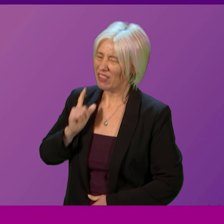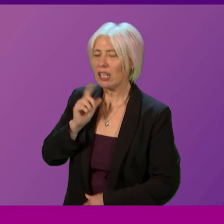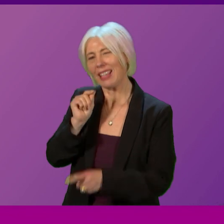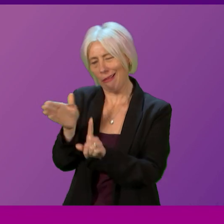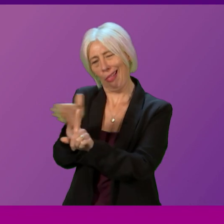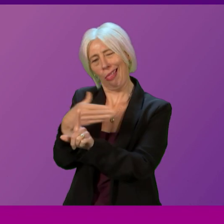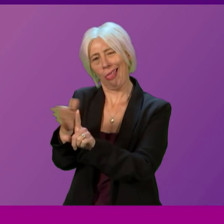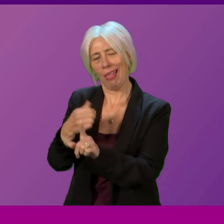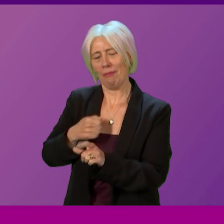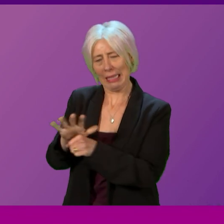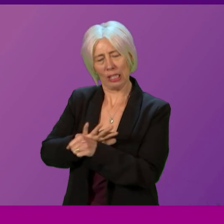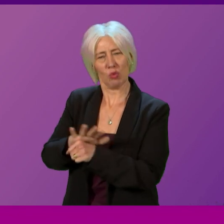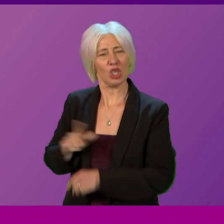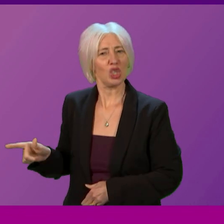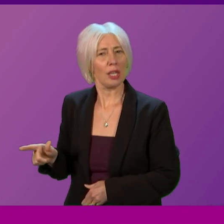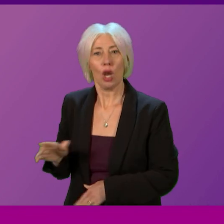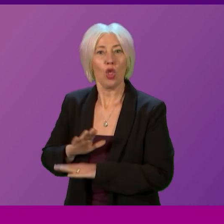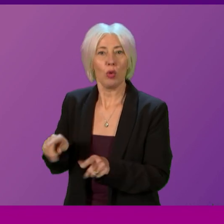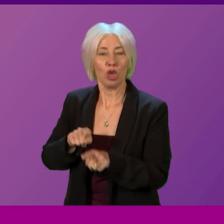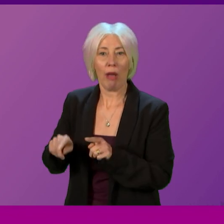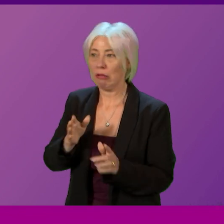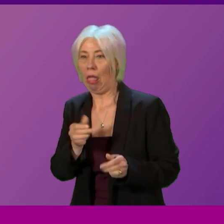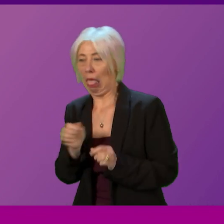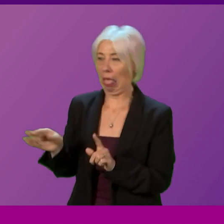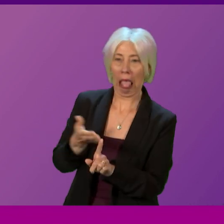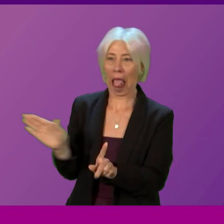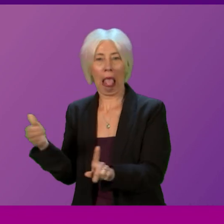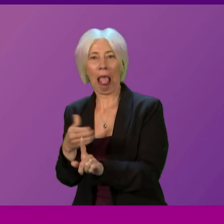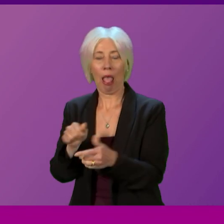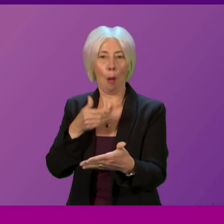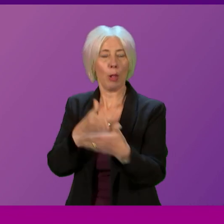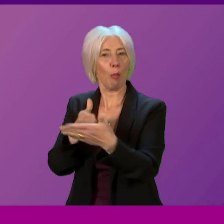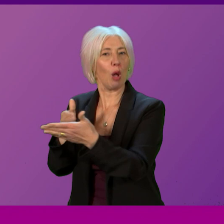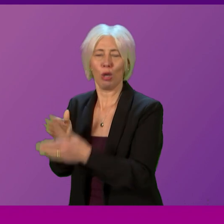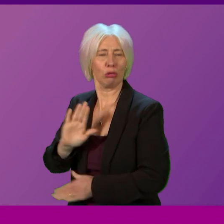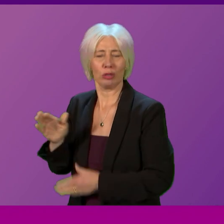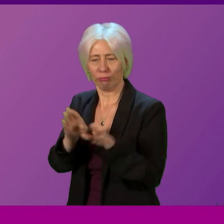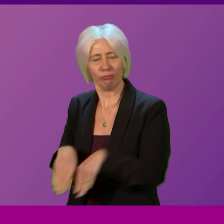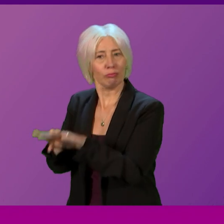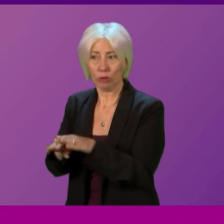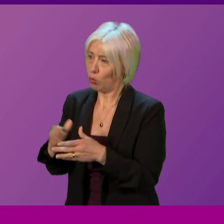of their case would not be trying to block democracy; they would be embracing it.